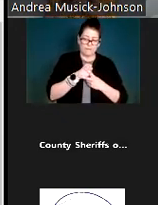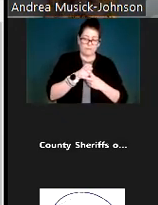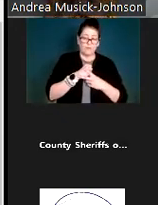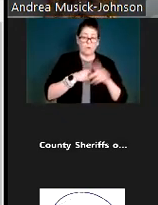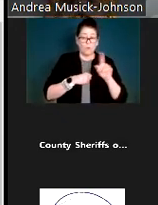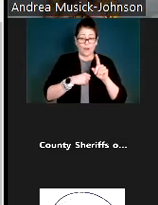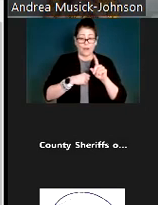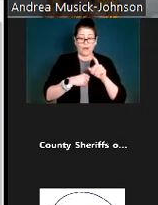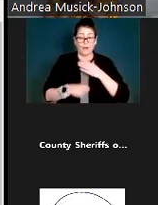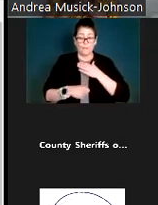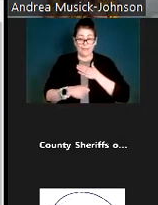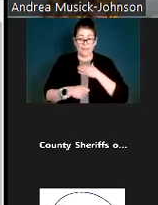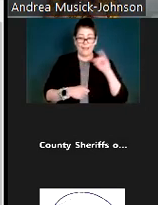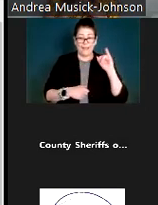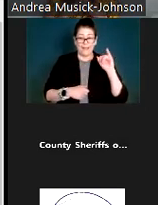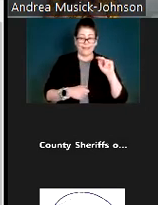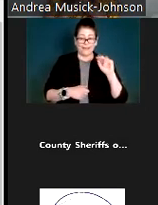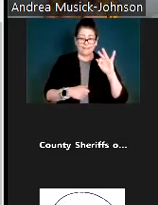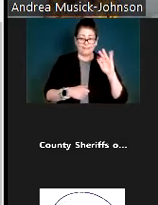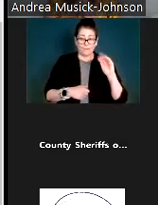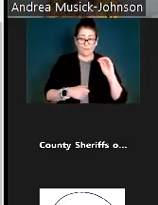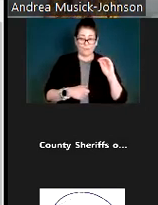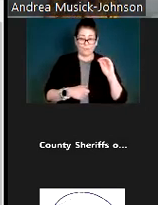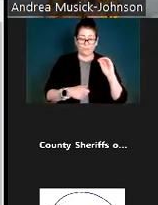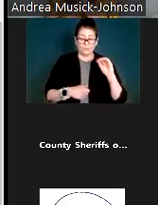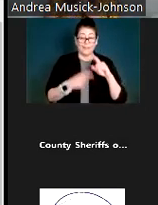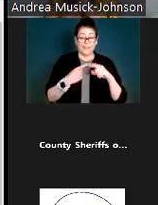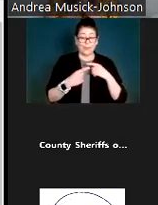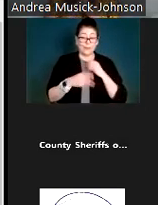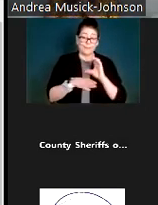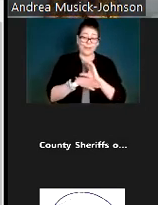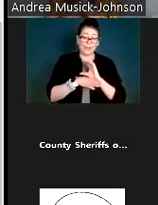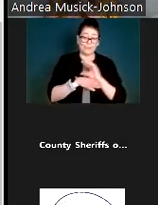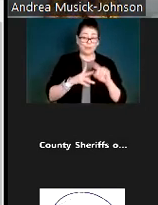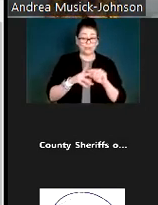And as soon as my computer decides to cooperate, we will get there and I'll show you.